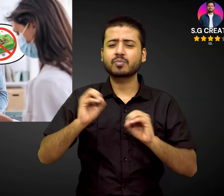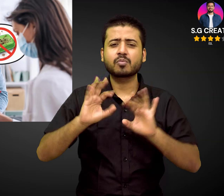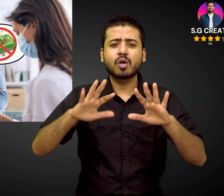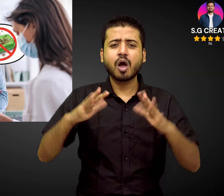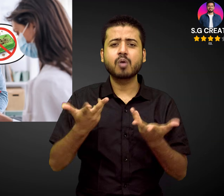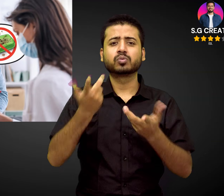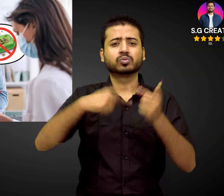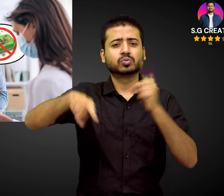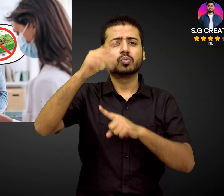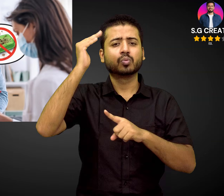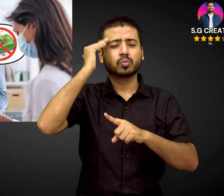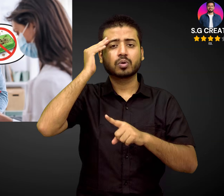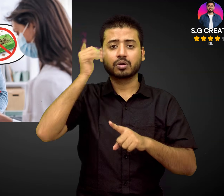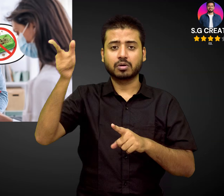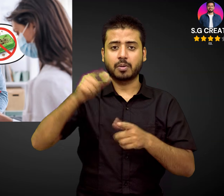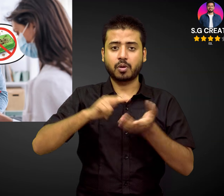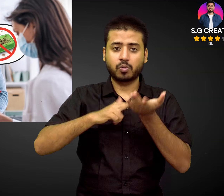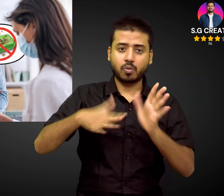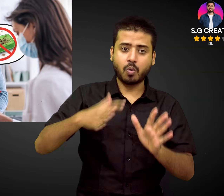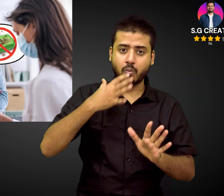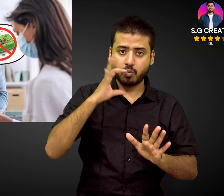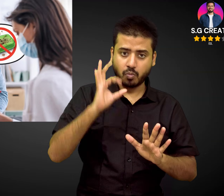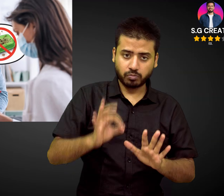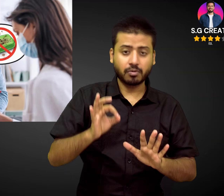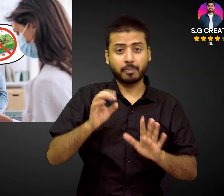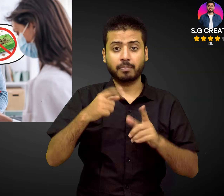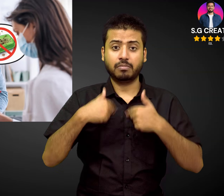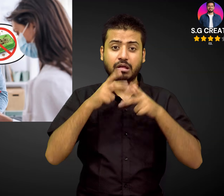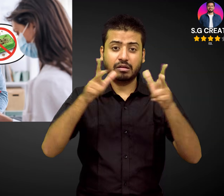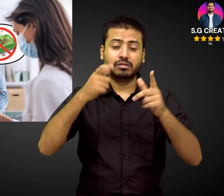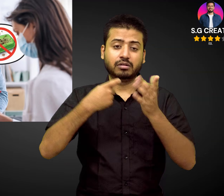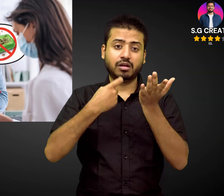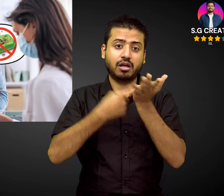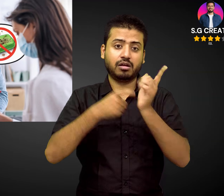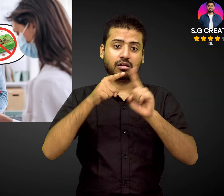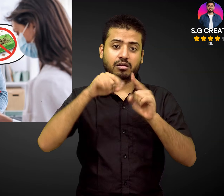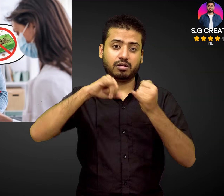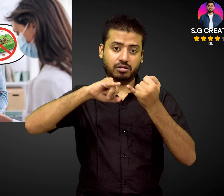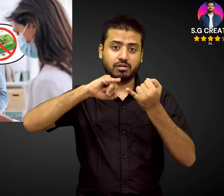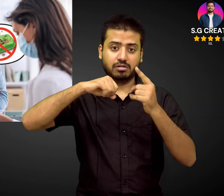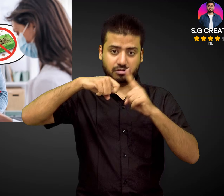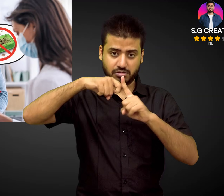True soap is the result of an ancient chemical reaction called soponification. When you combine